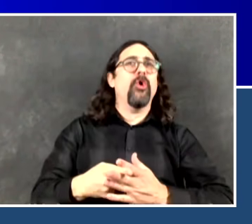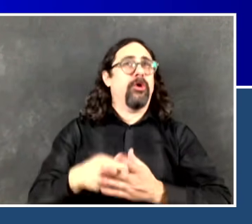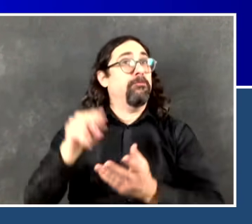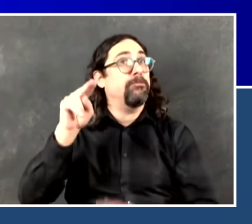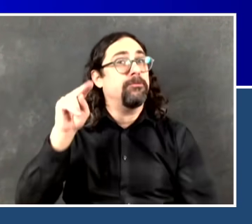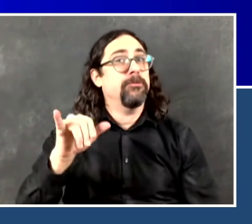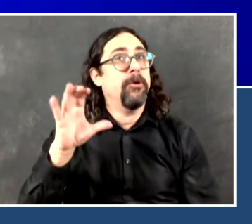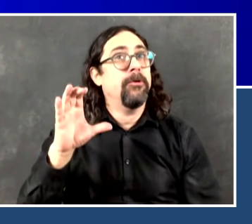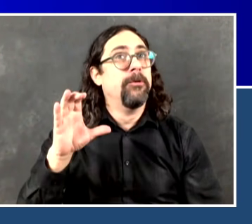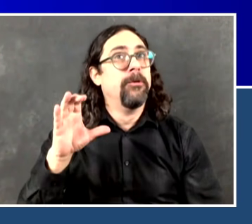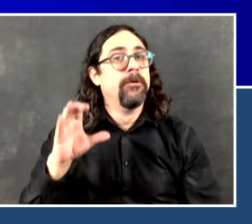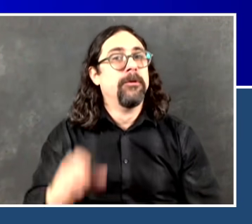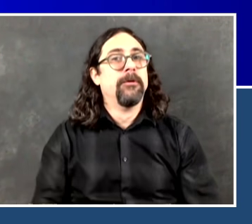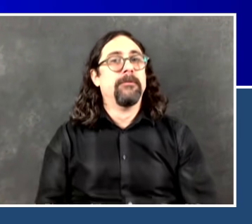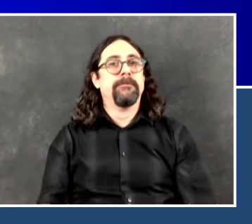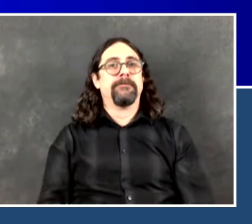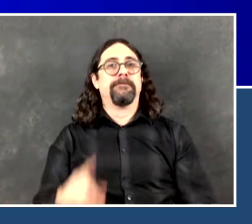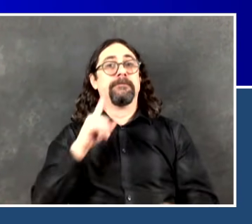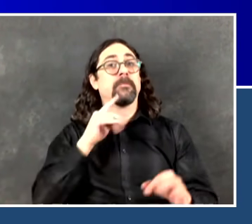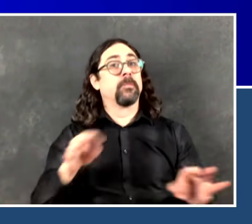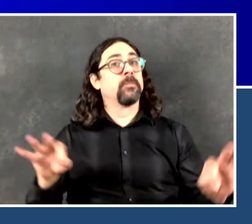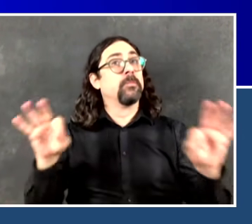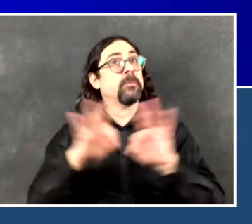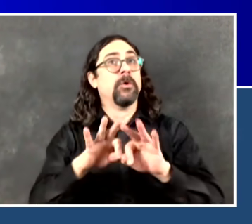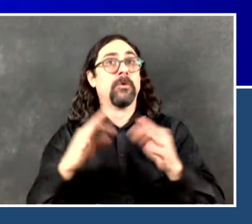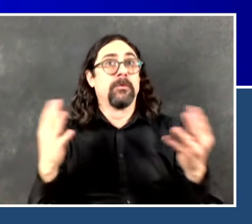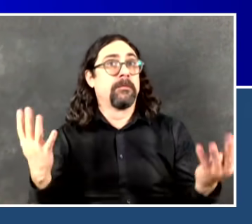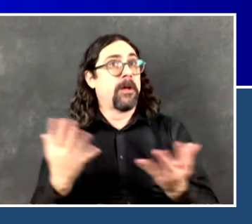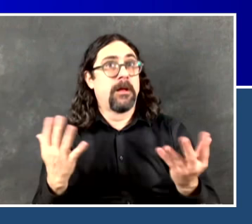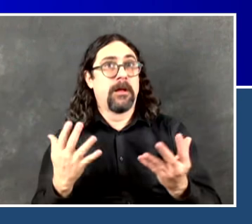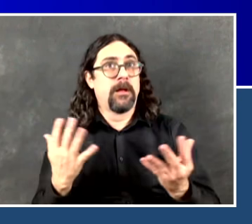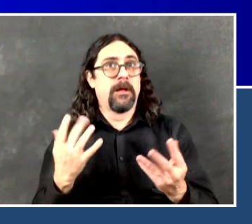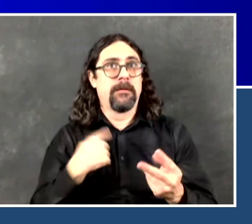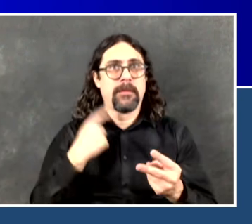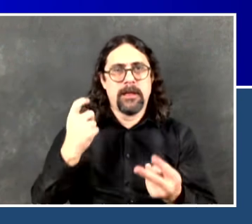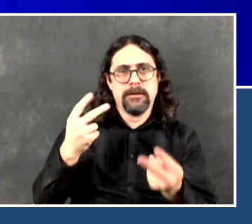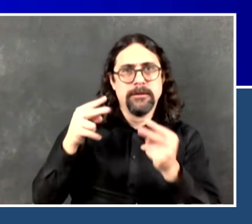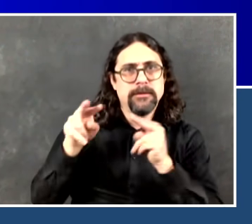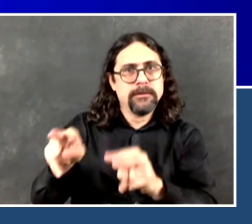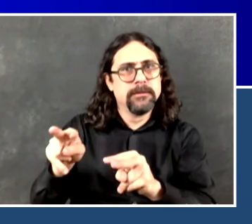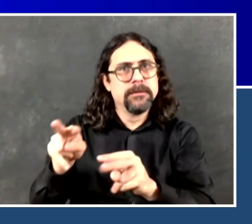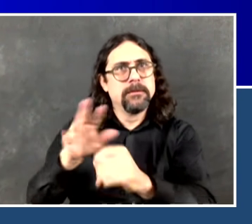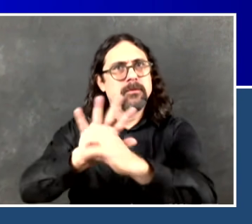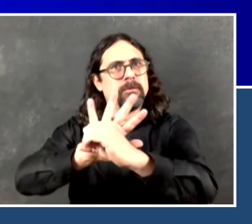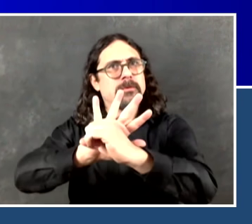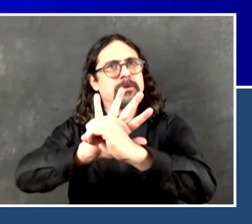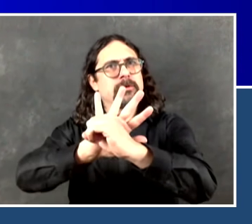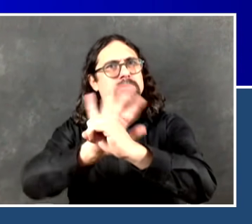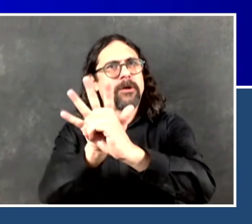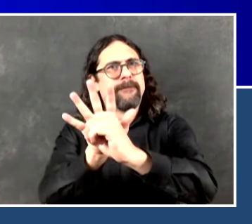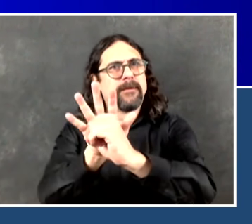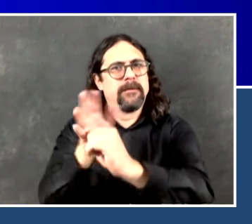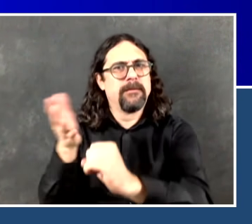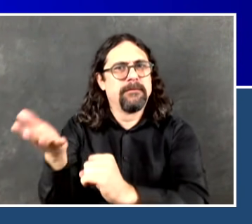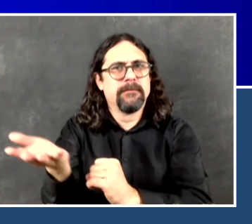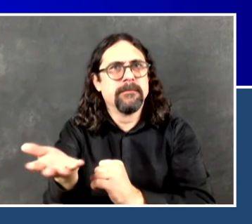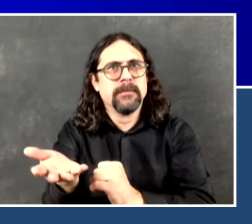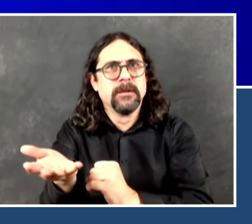OUR CITY AND THOSE INDICATORS. WE'RE GOING TO TALK ABOUT WHERE WE STAND EACH DAY AND WHAT KIND OF ELEMENT OF RESTART WE CAN THINK ABOUT NOW